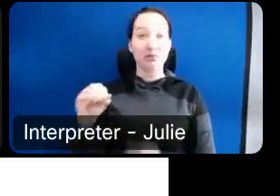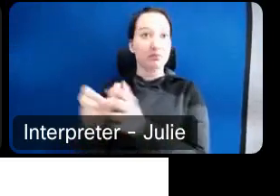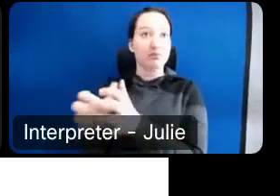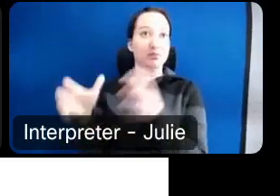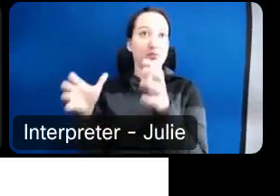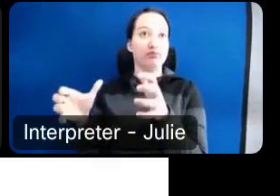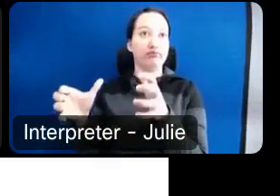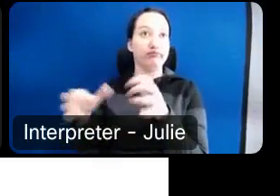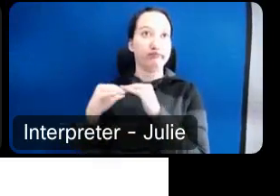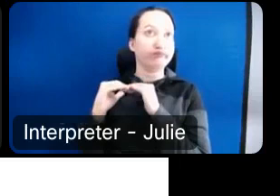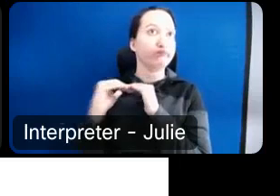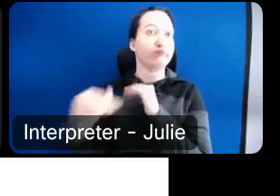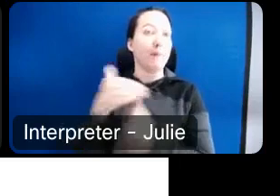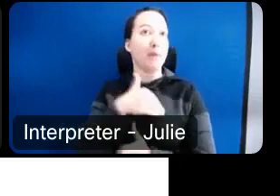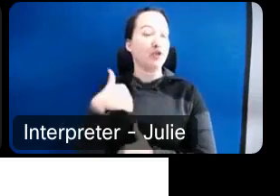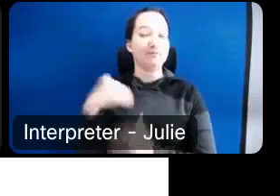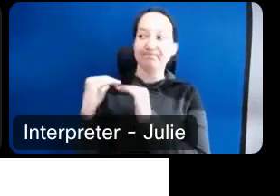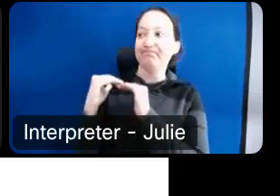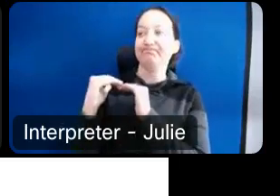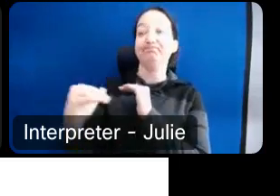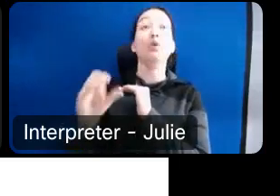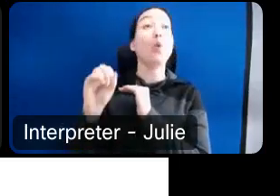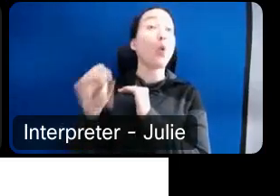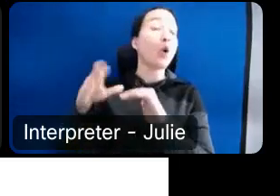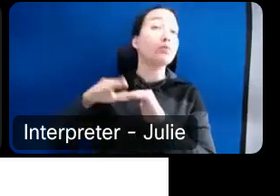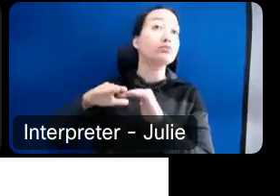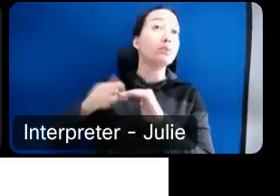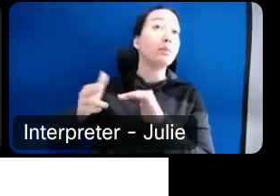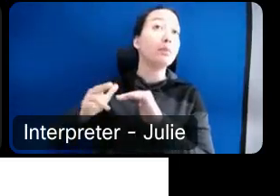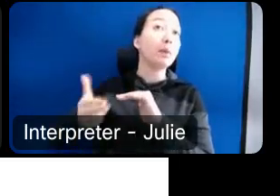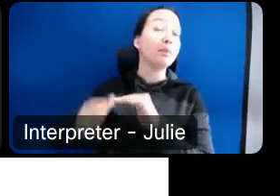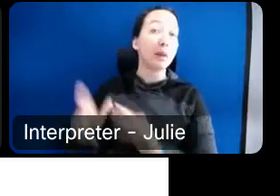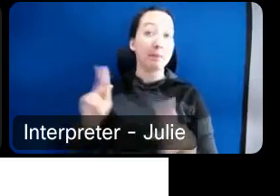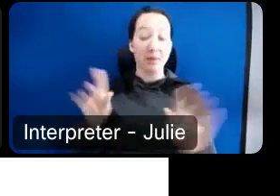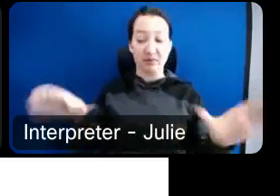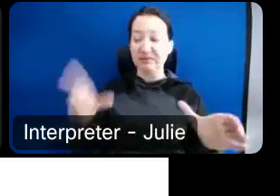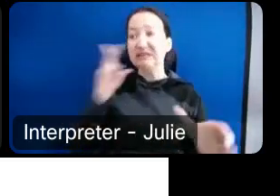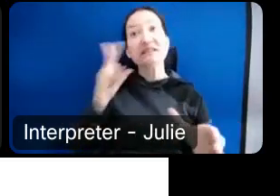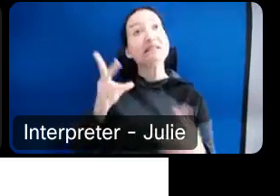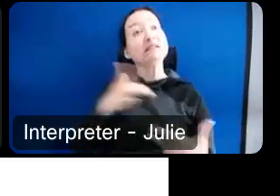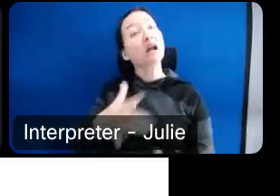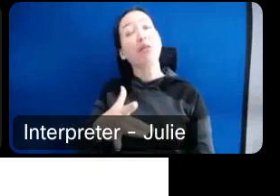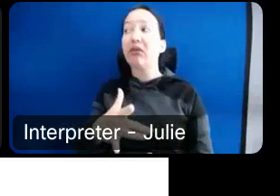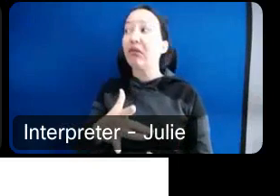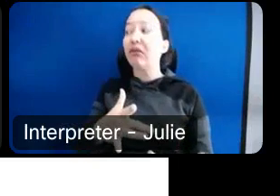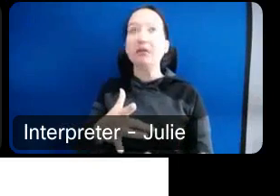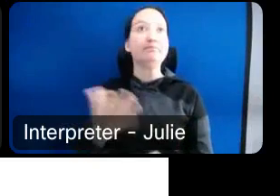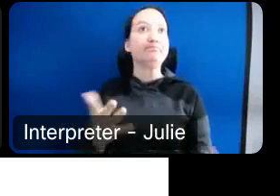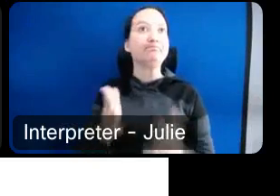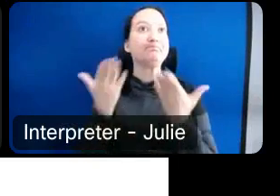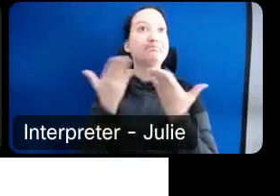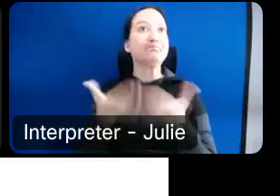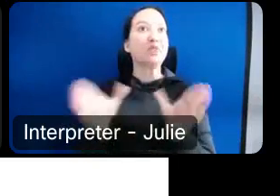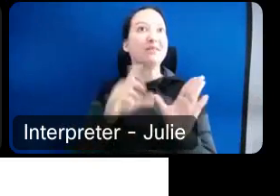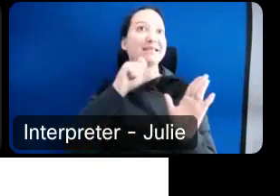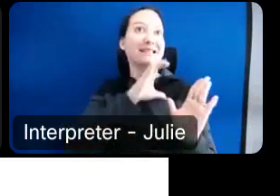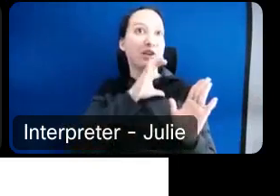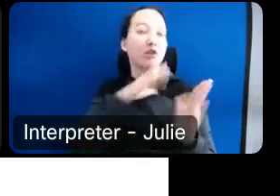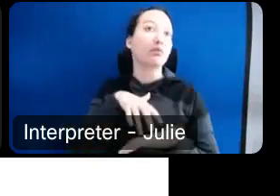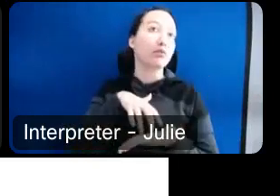Right the membership, the issue is steady if slowly declining and the population we see is, you know, I'd say, generally older, frail and.